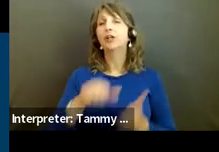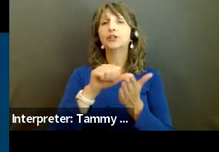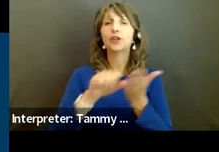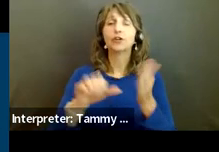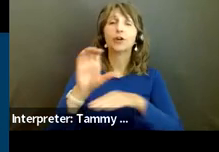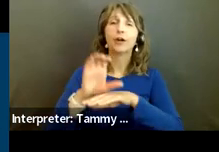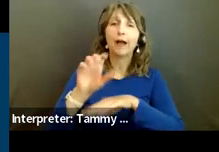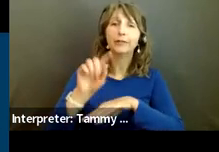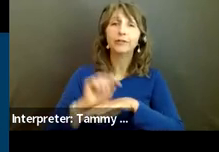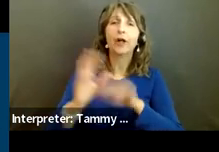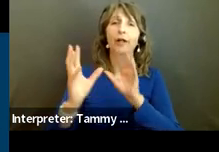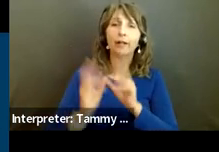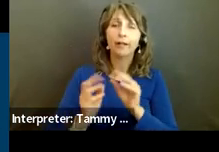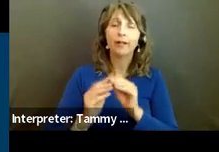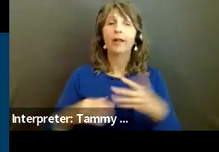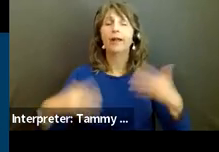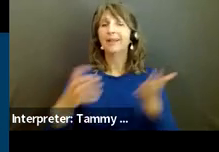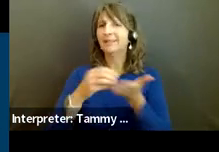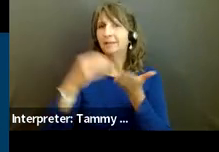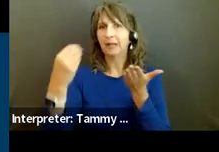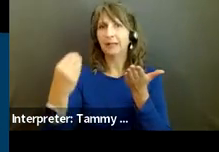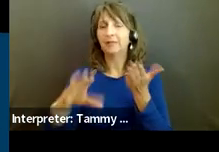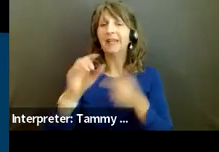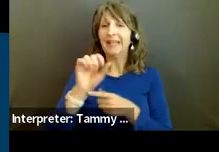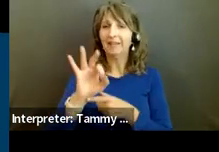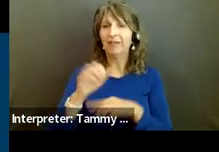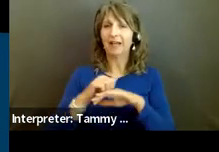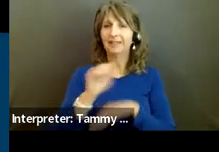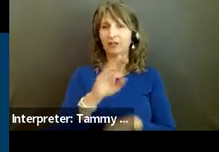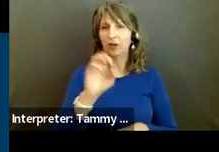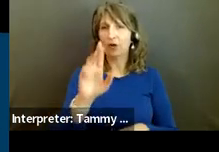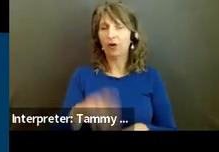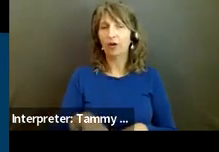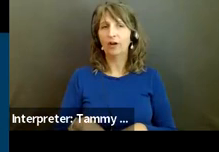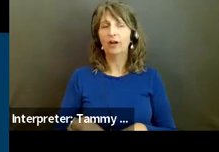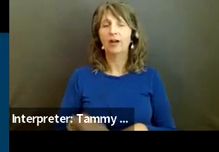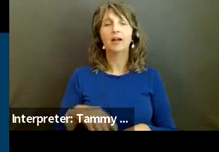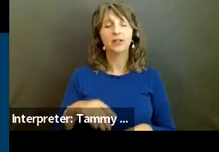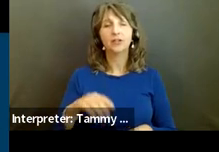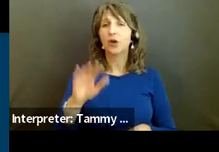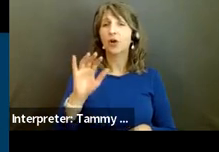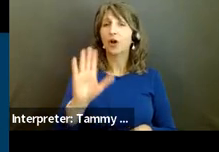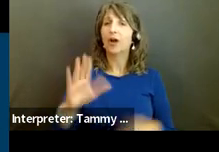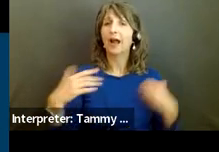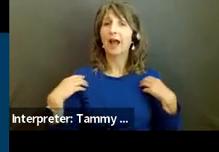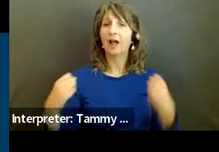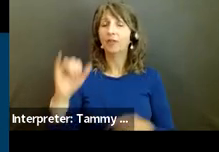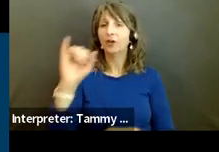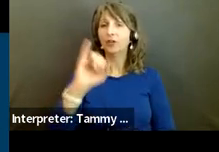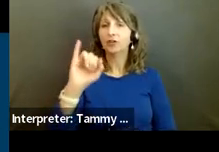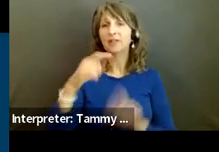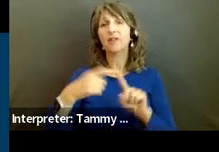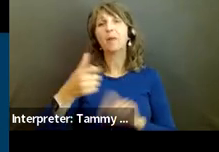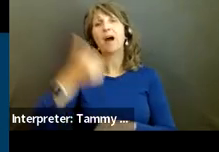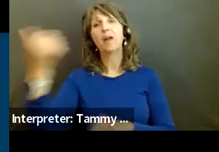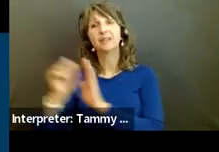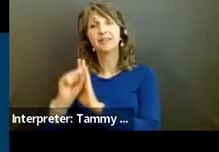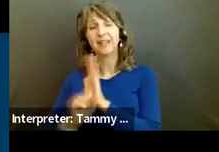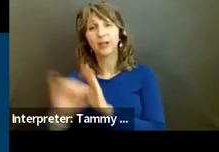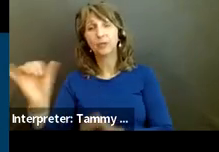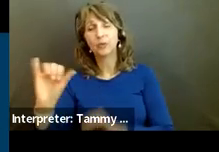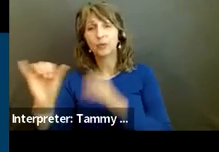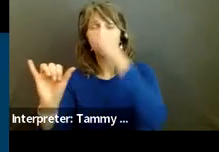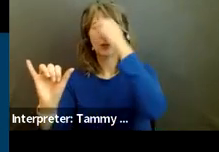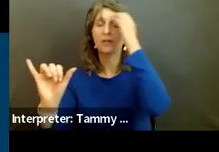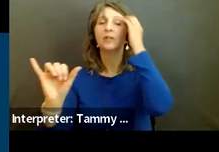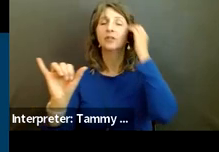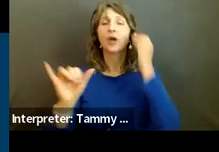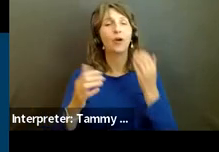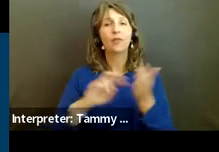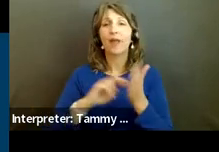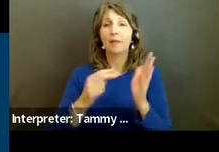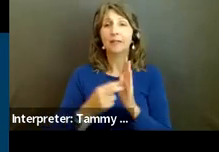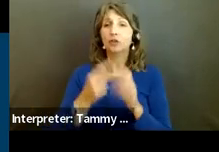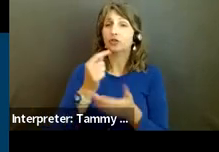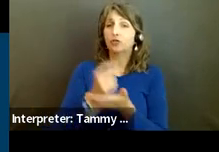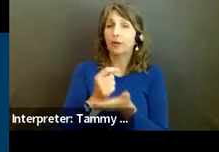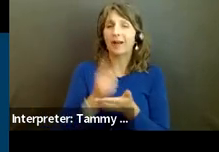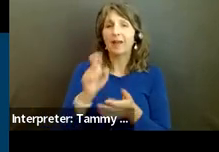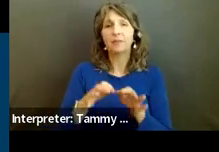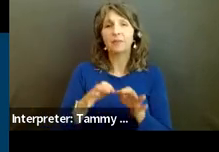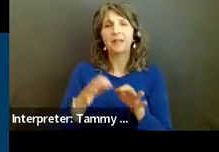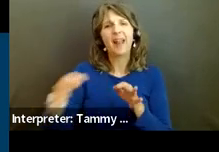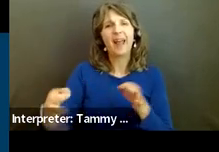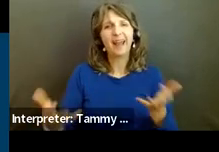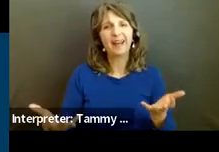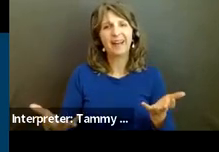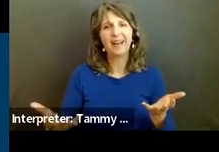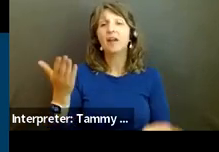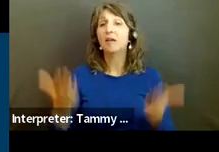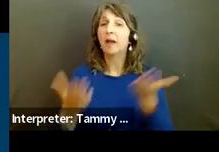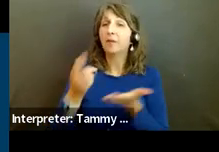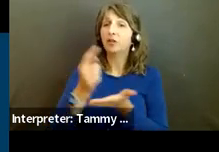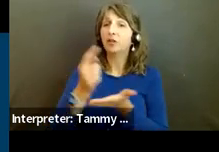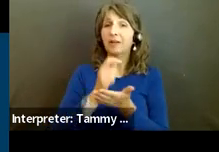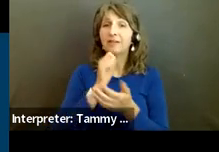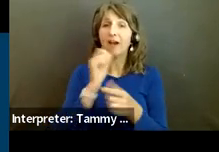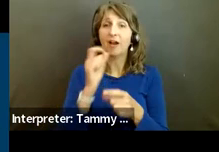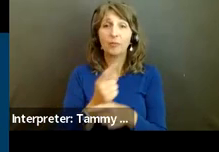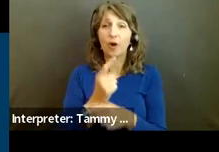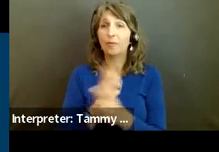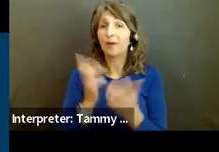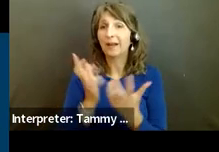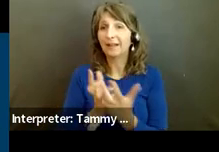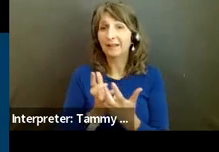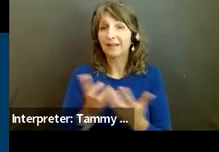For her and for our healthcare system as her health insurance was based in another state. And it wouldn't have resulted in a delay in treatment, and maybe inappropriate treatment if we didn't know what we were dealing with.